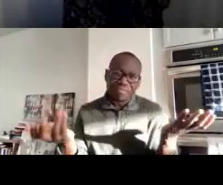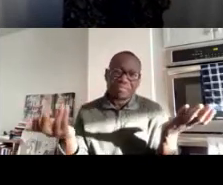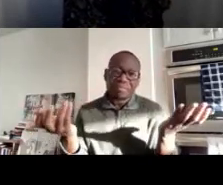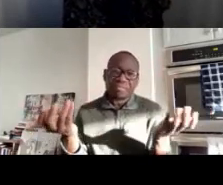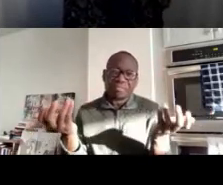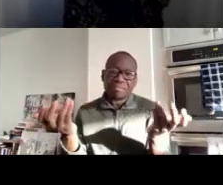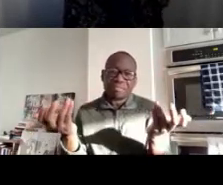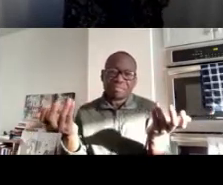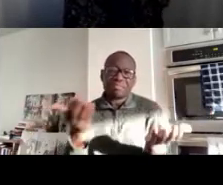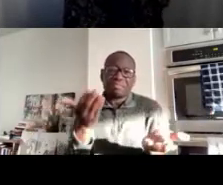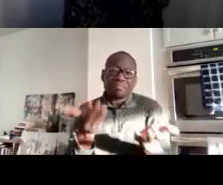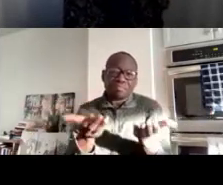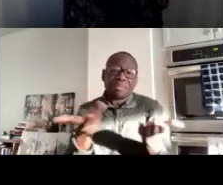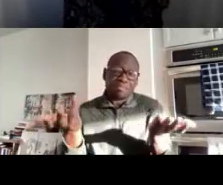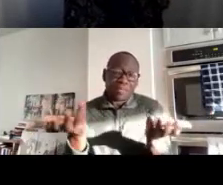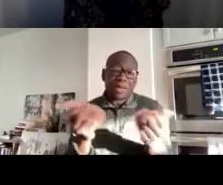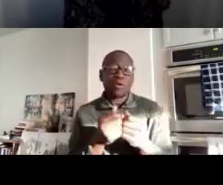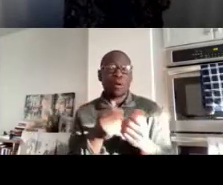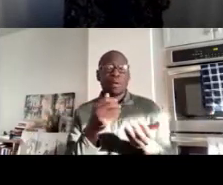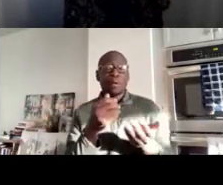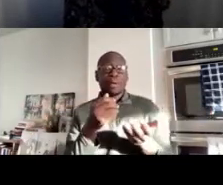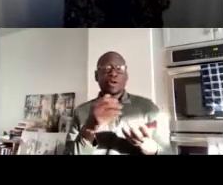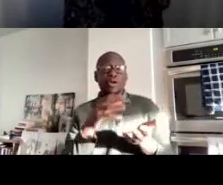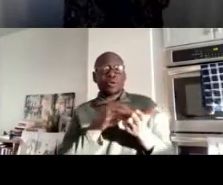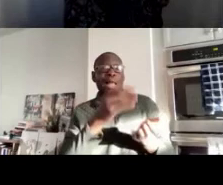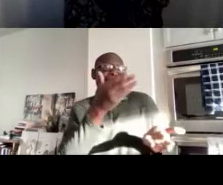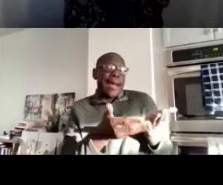out the written English for them that they can read along with so that is one option.